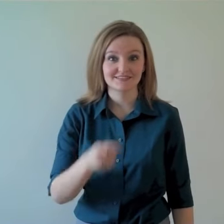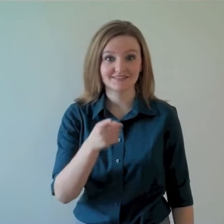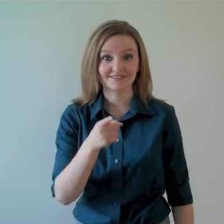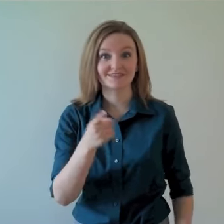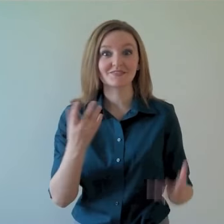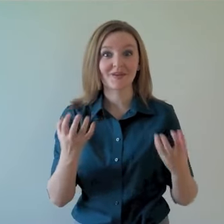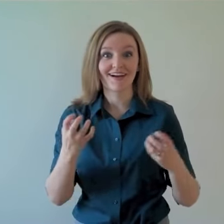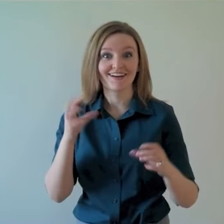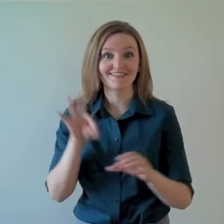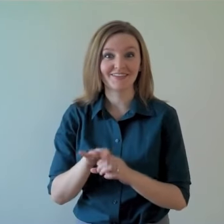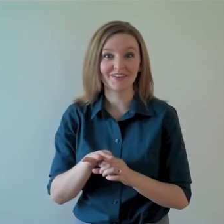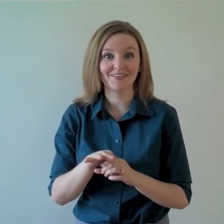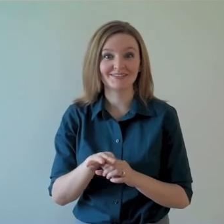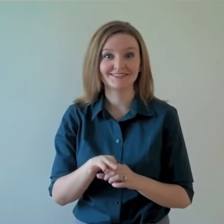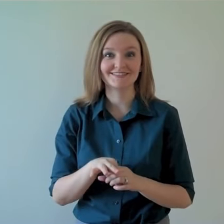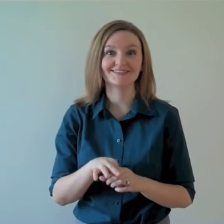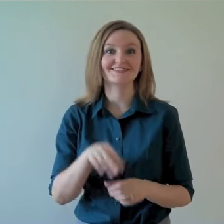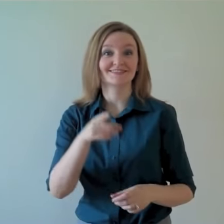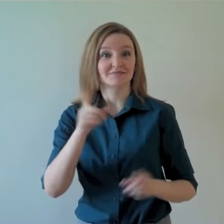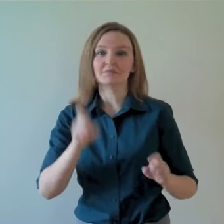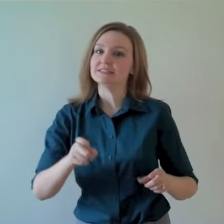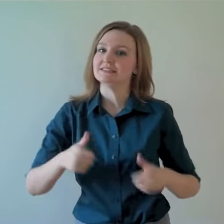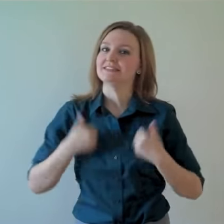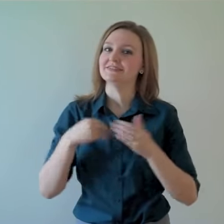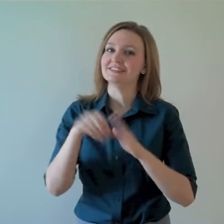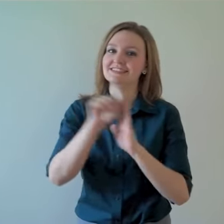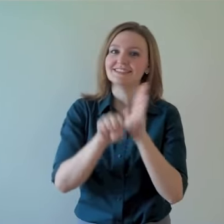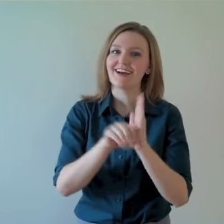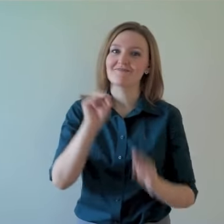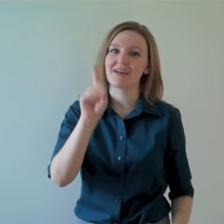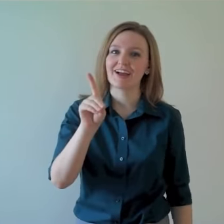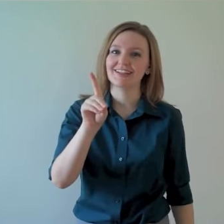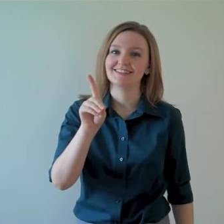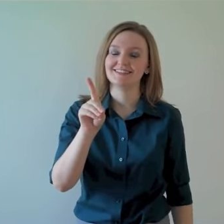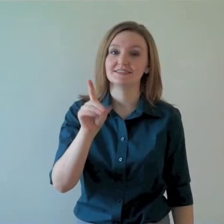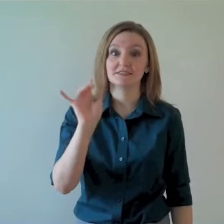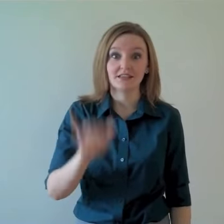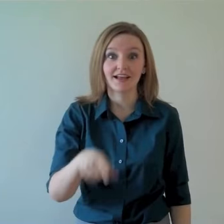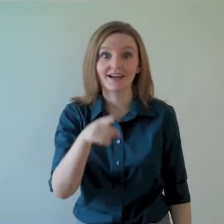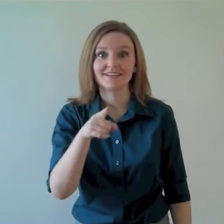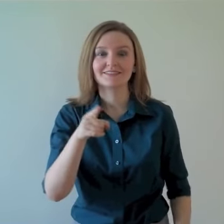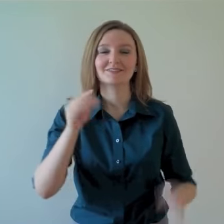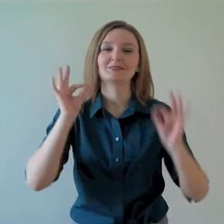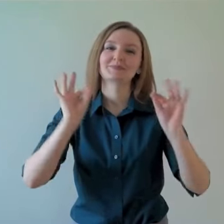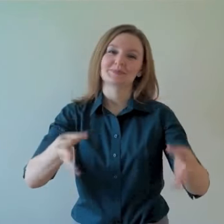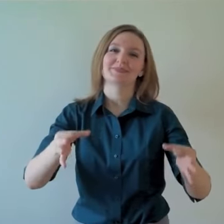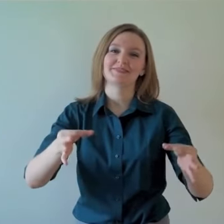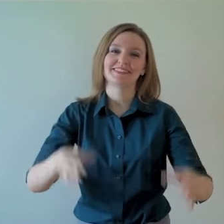So, you want to vote? you must be a Maryland resident... You are?